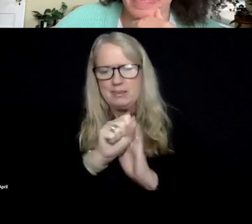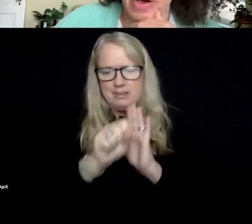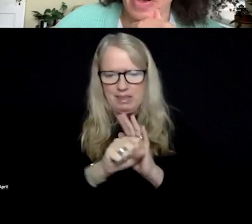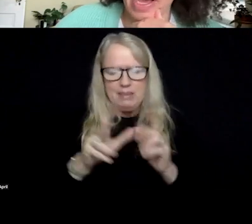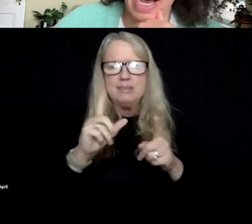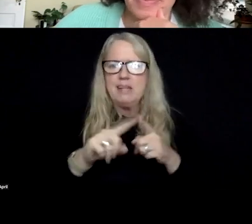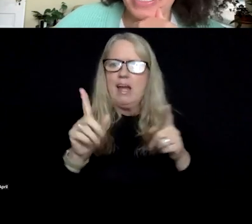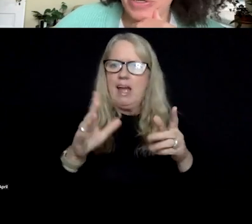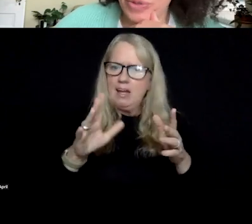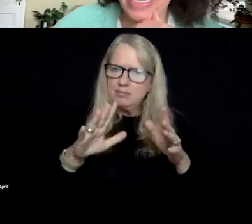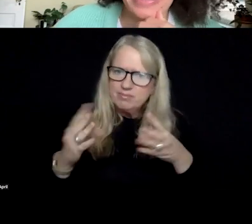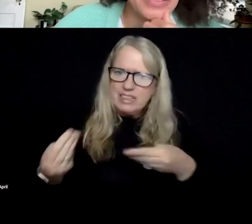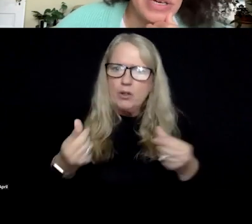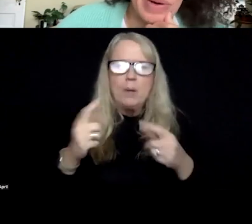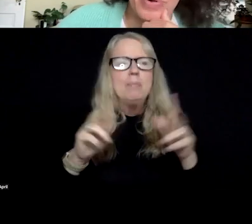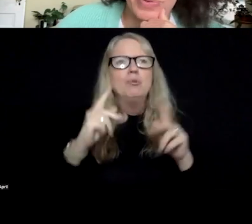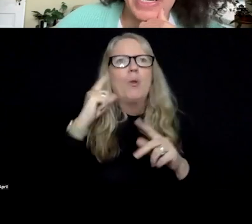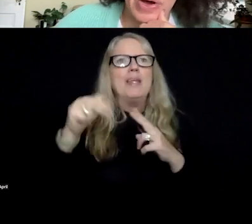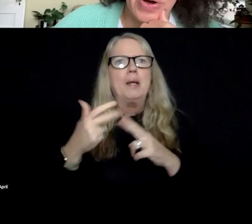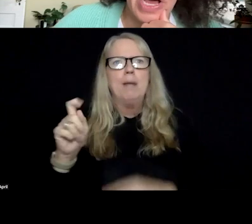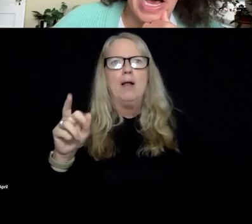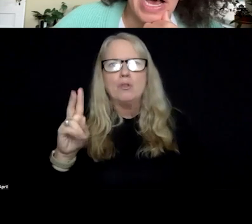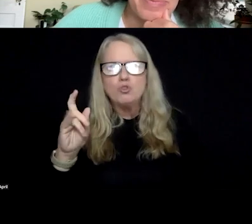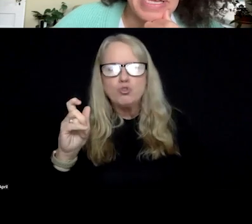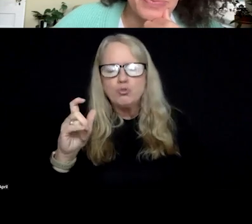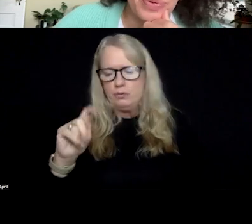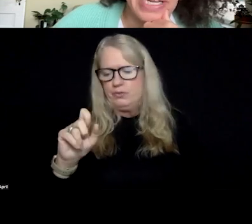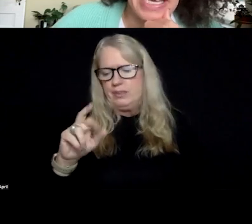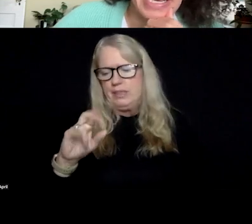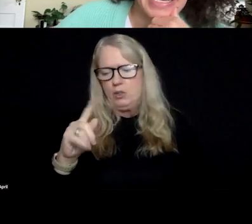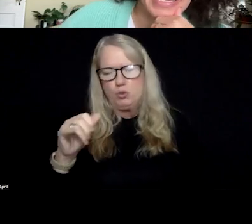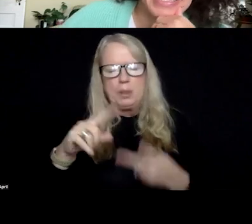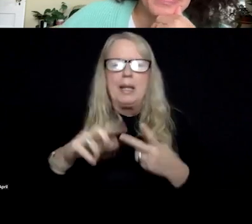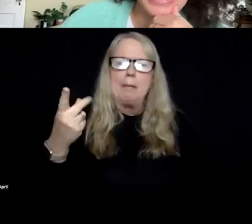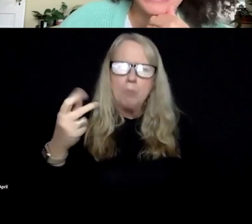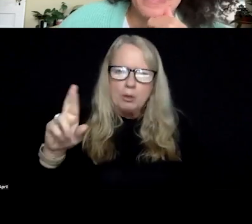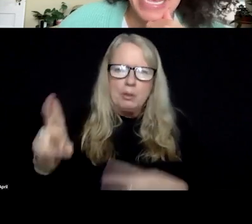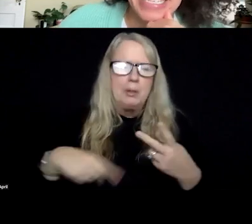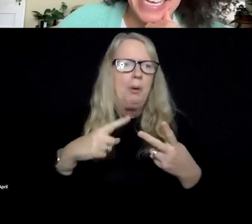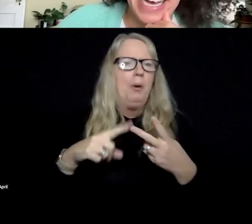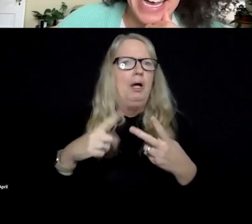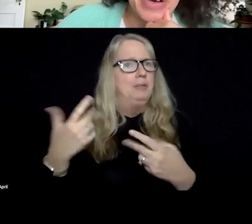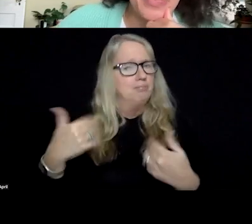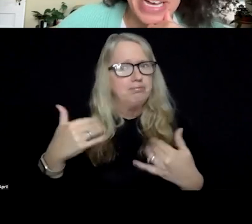ABOUT TERRITORIES. IF YOU THINK ABOUT PUERTO RICO, IT IS AMAZING